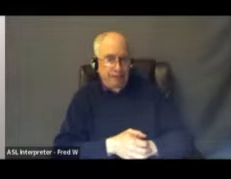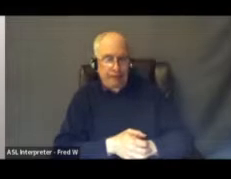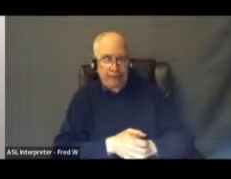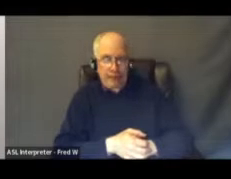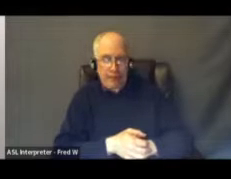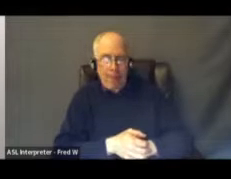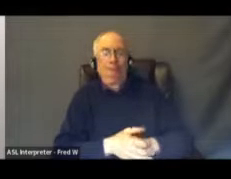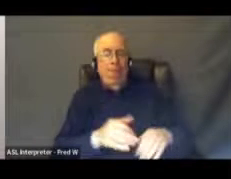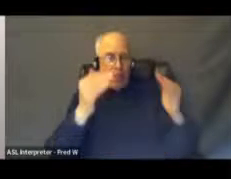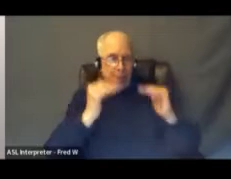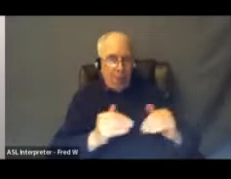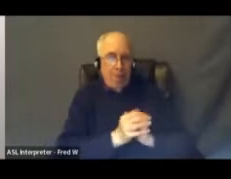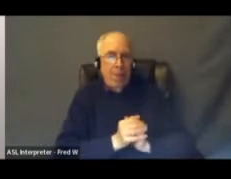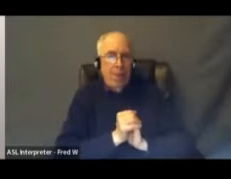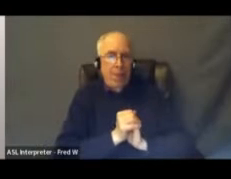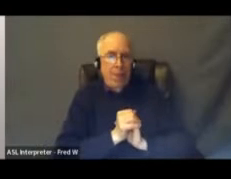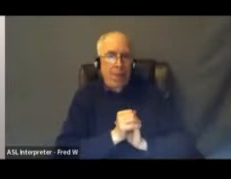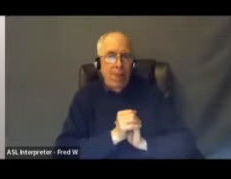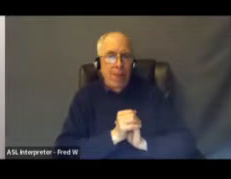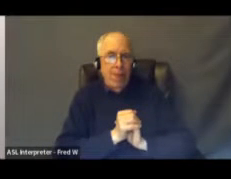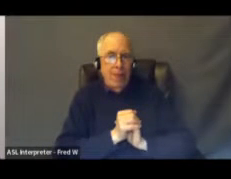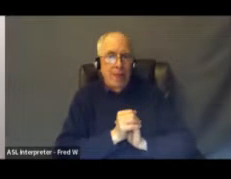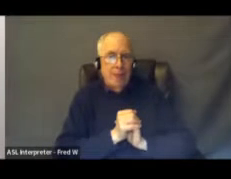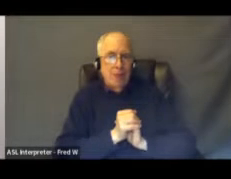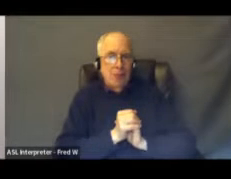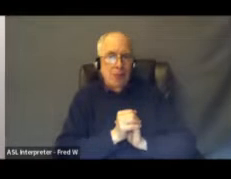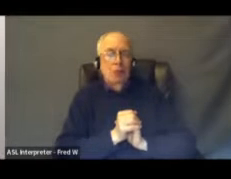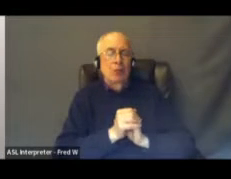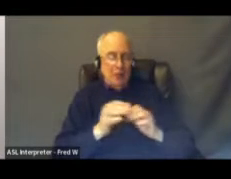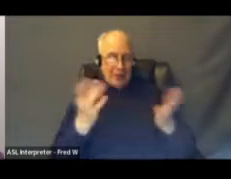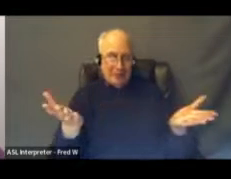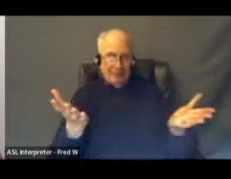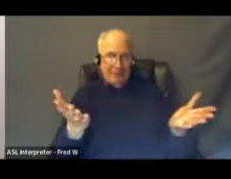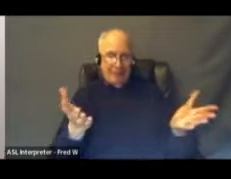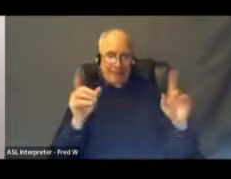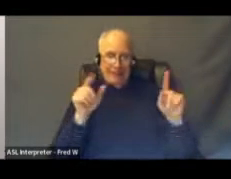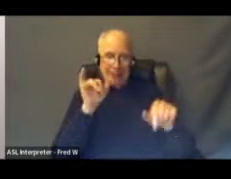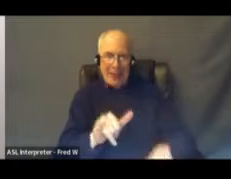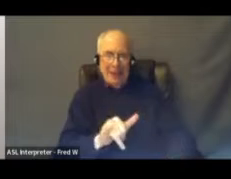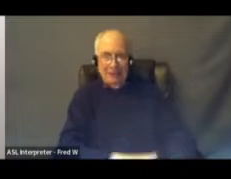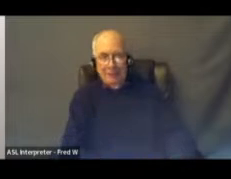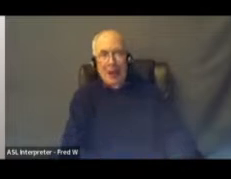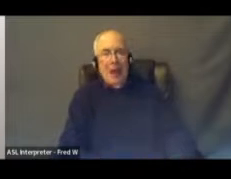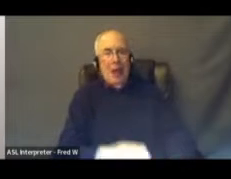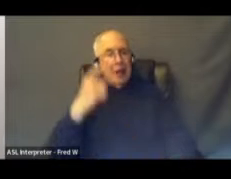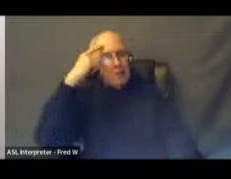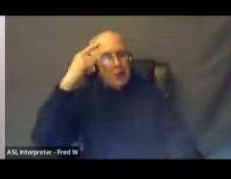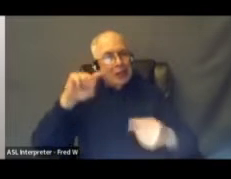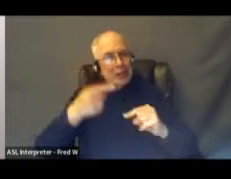All right, next please. All right, here we are brain injury screening, the trauma informed approach.